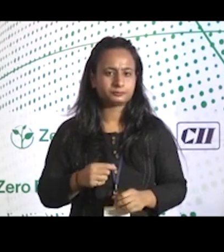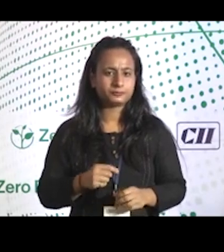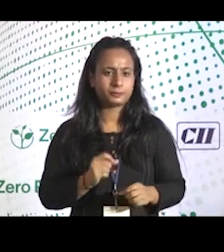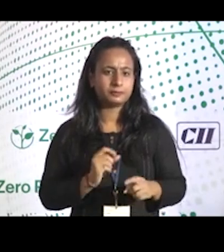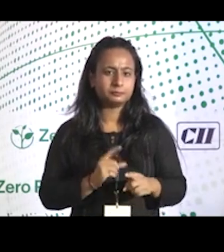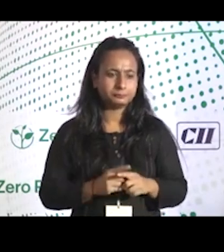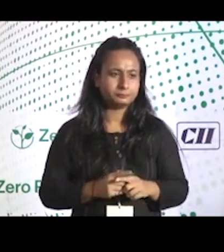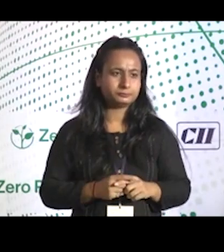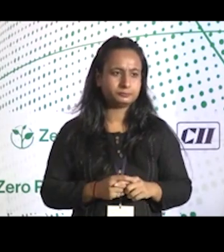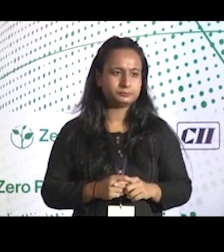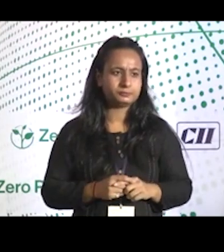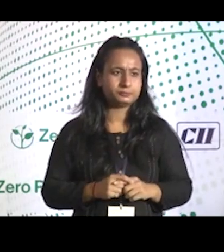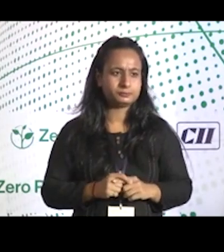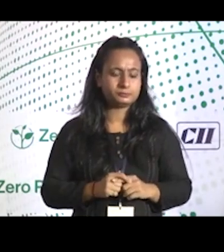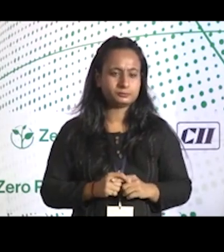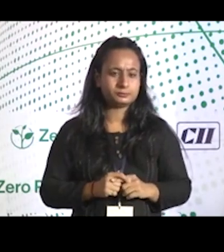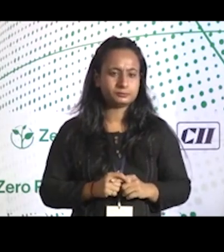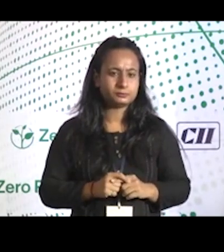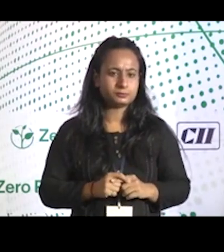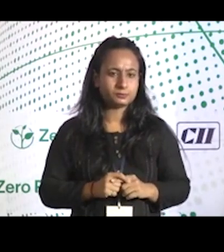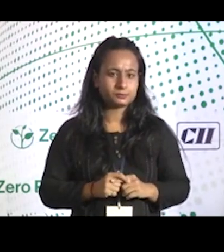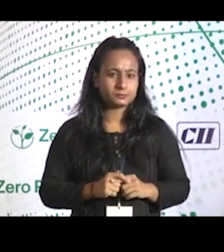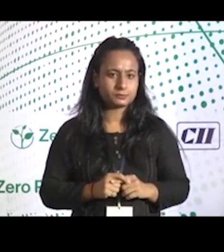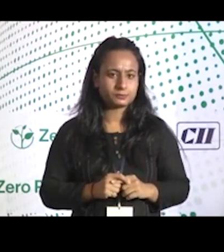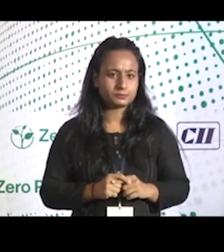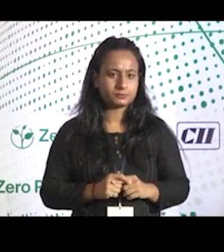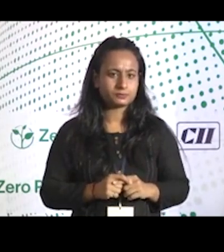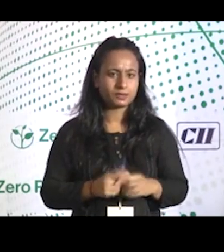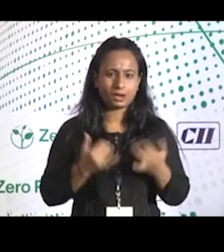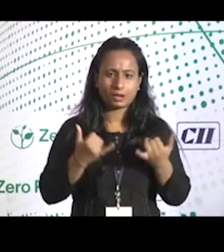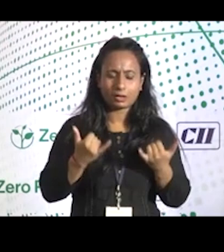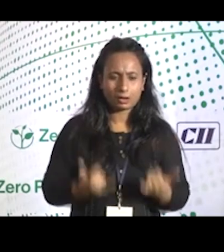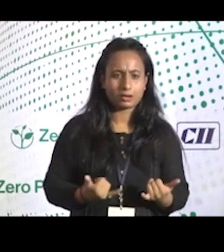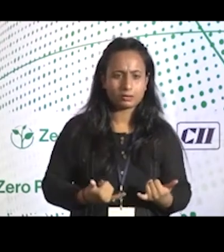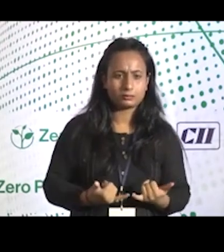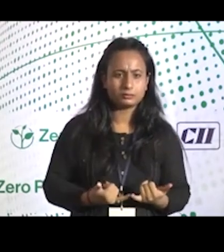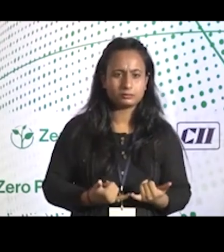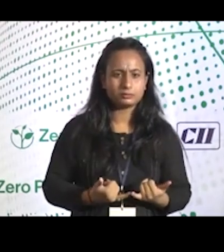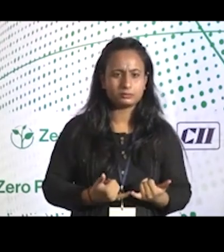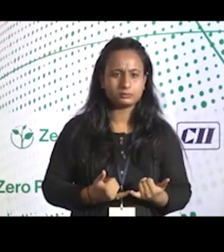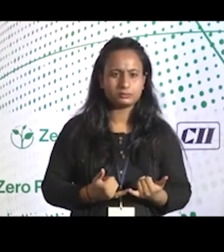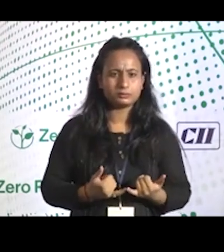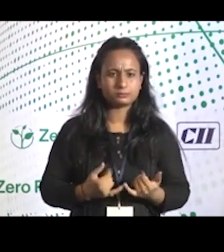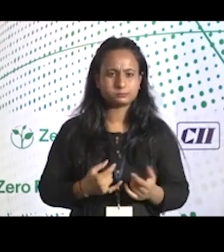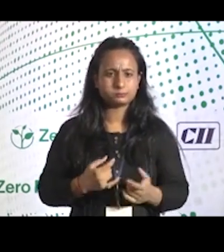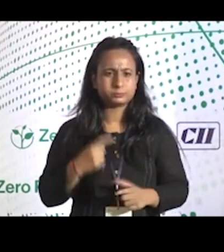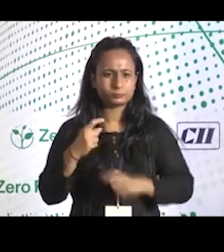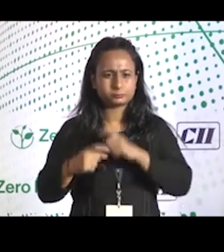the next frontier is really even currently communities that are underserved.